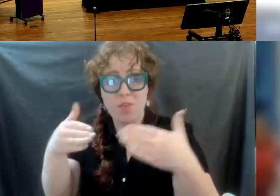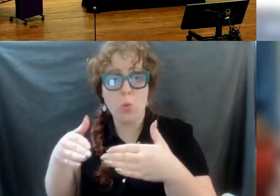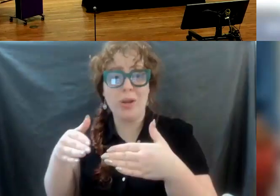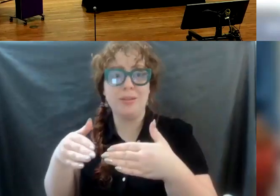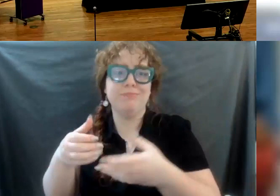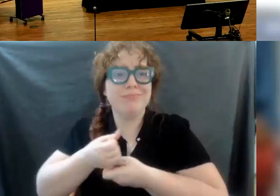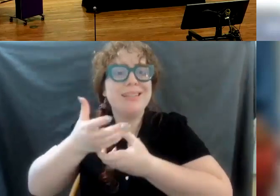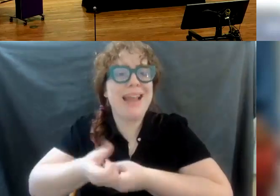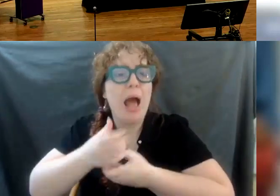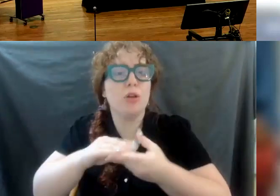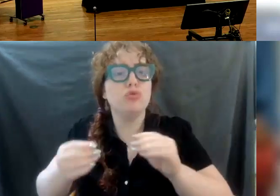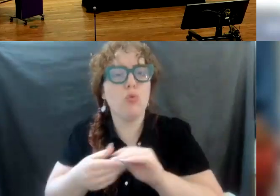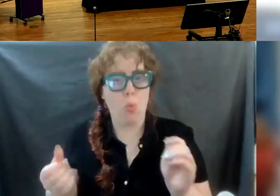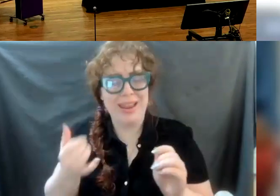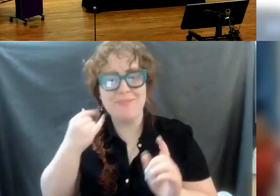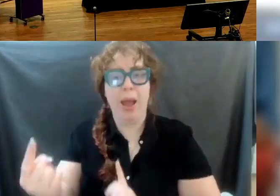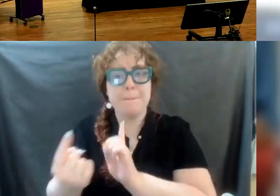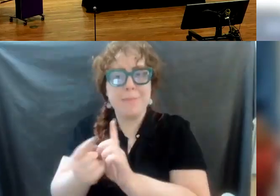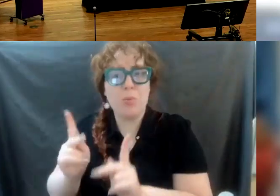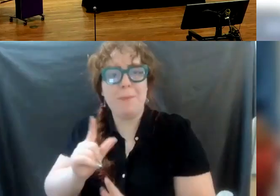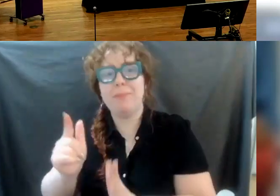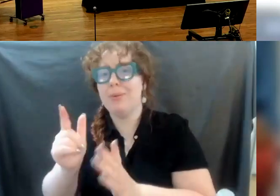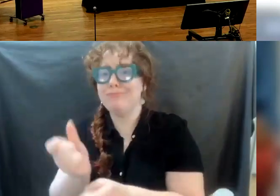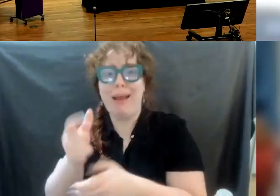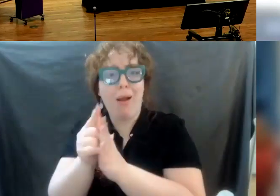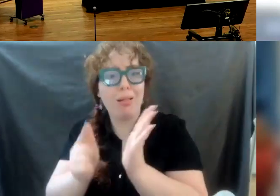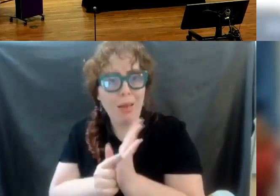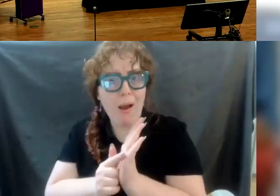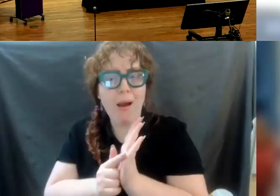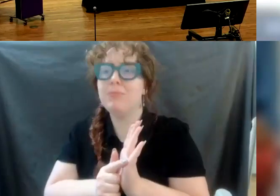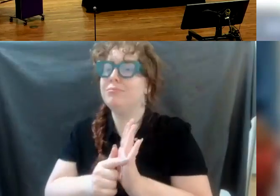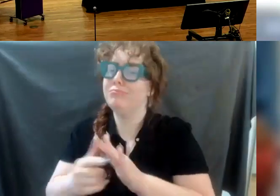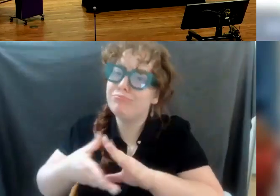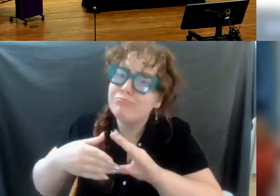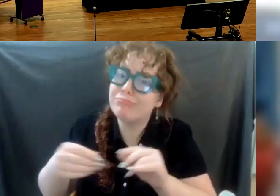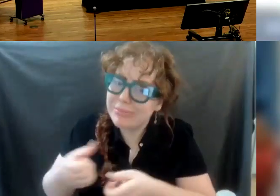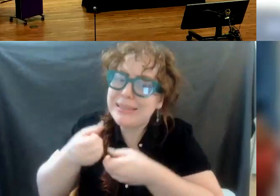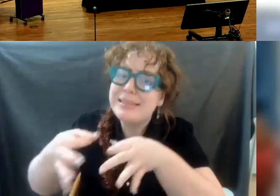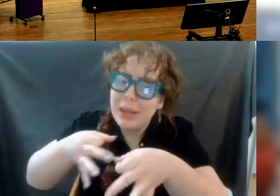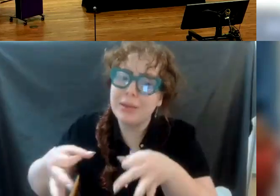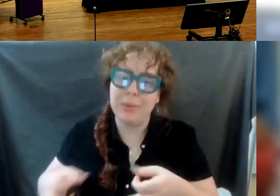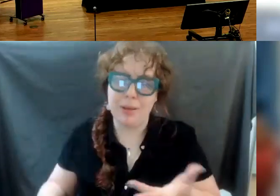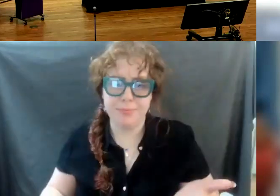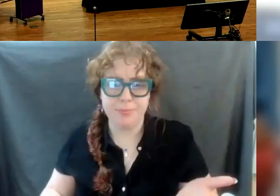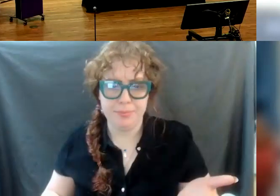to policymakers about effecting change. Um, when I think about public safety and when it comes to my work,